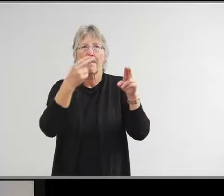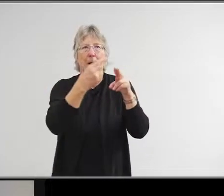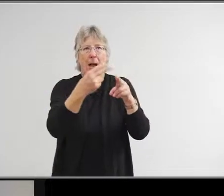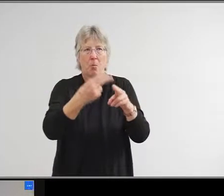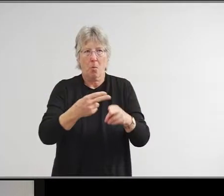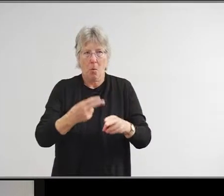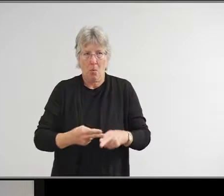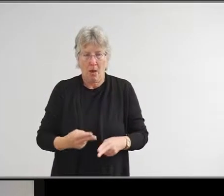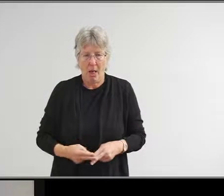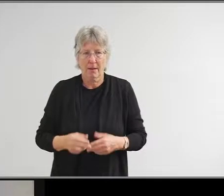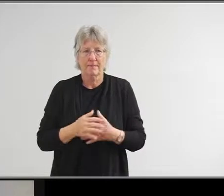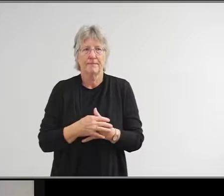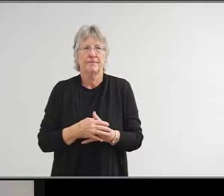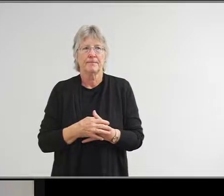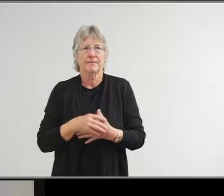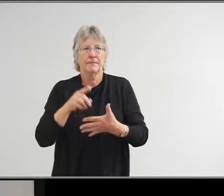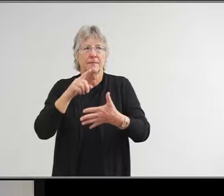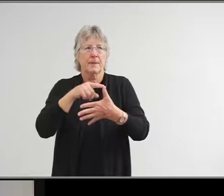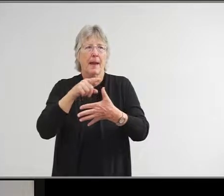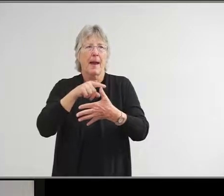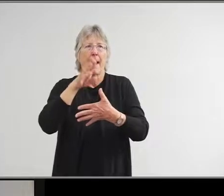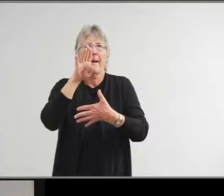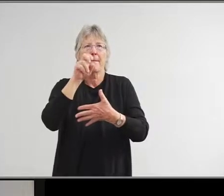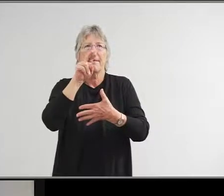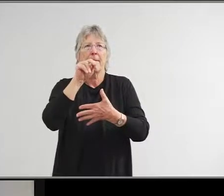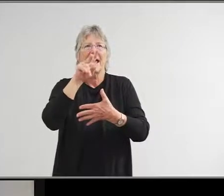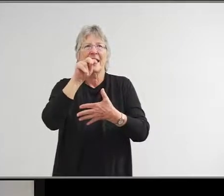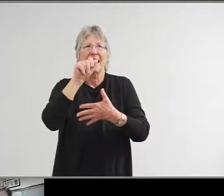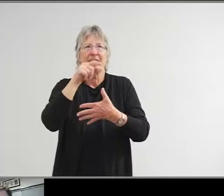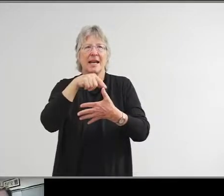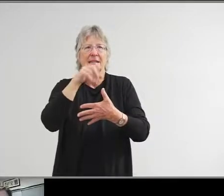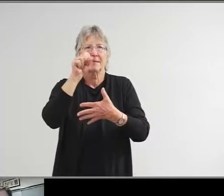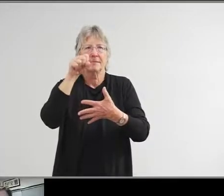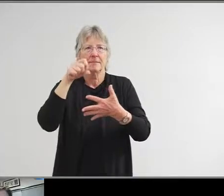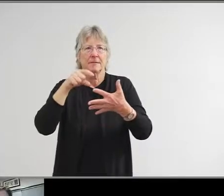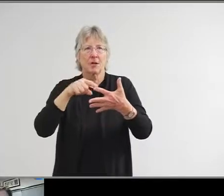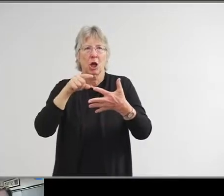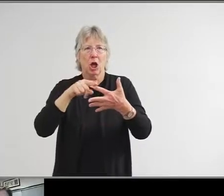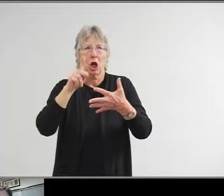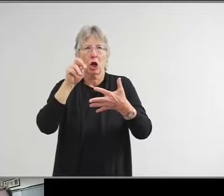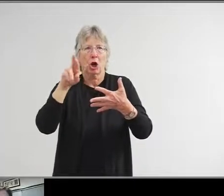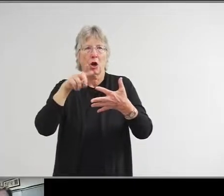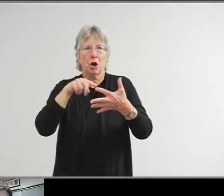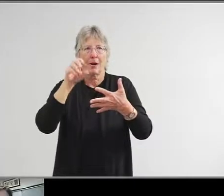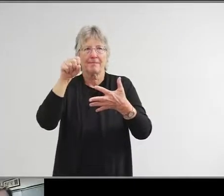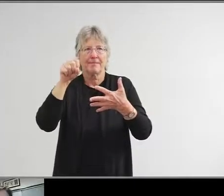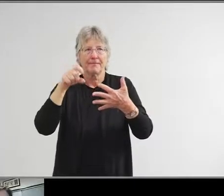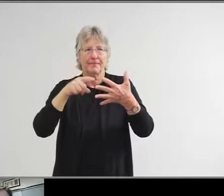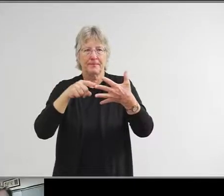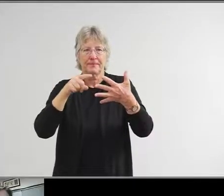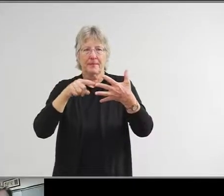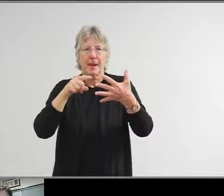So, Dr. Benitez. Aye Ms. Curb Aye Mr. Miller